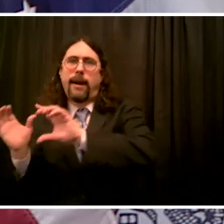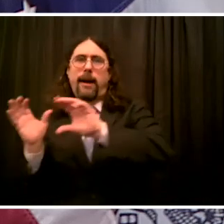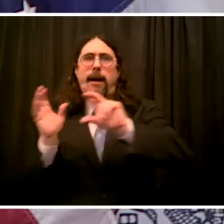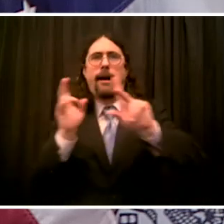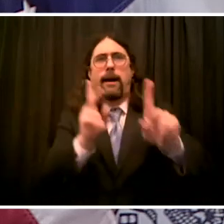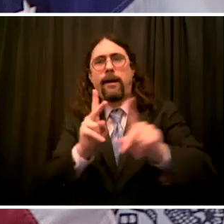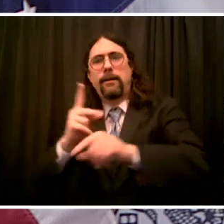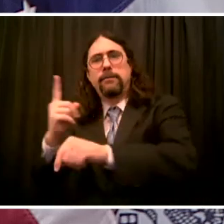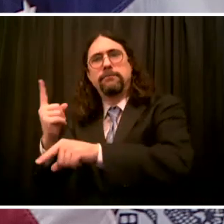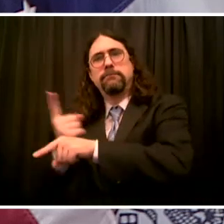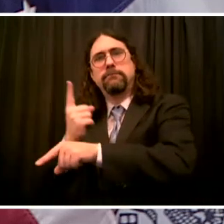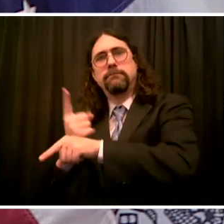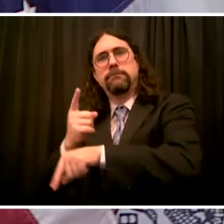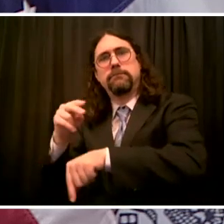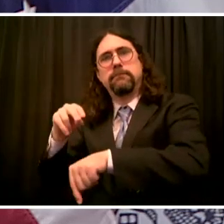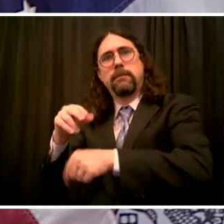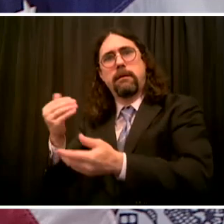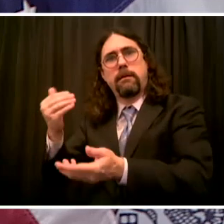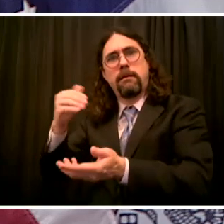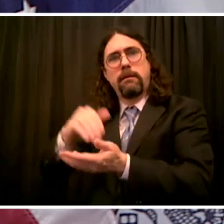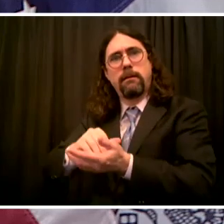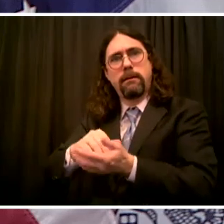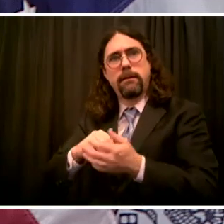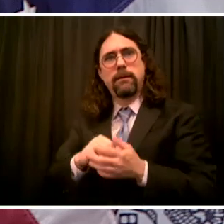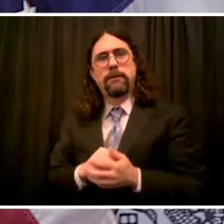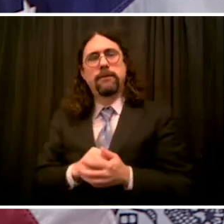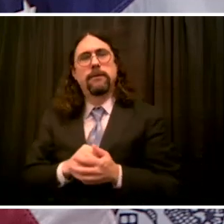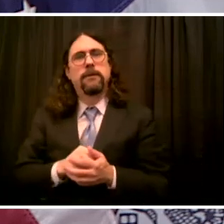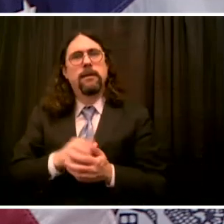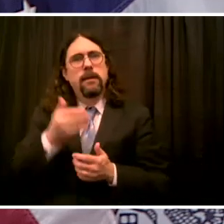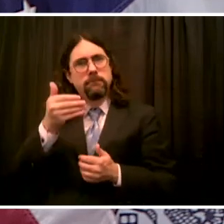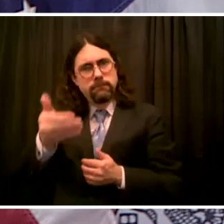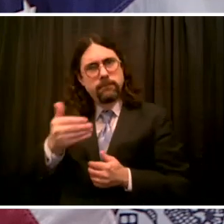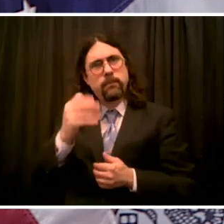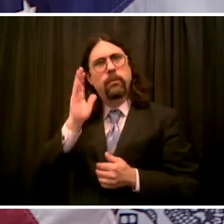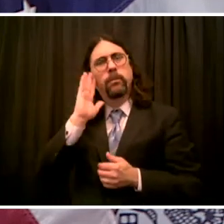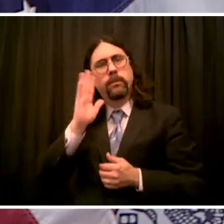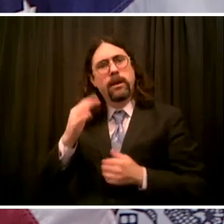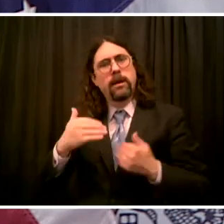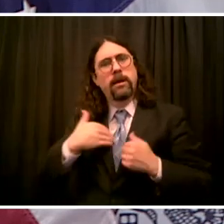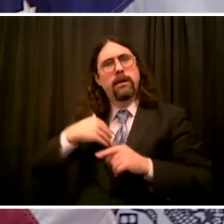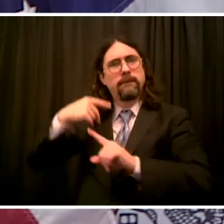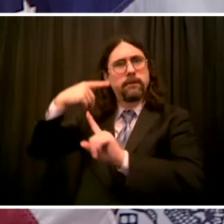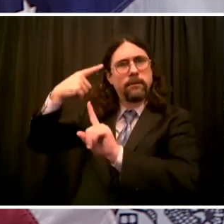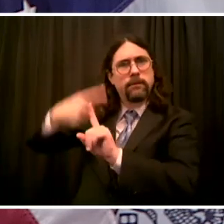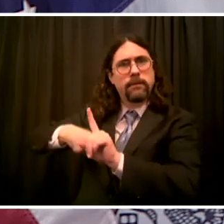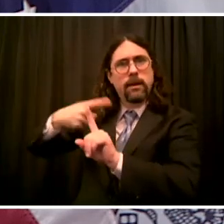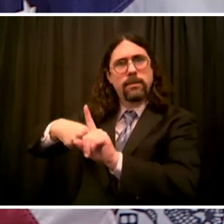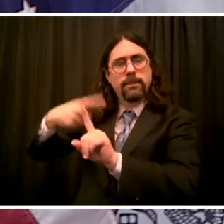SO, ONE THING WE DID EVERY MONTH WAS TO GO OVER CRIME STATIICSTS. AND WE'LL CERTAINLY RE-ESTABLISH THAT